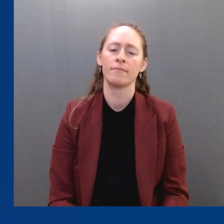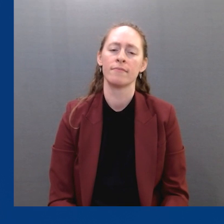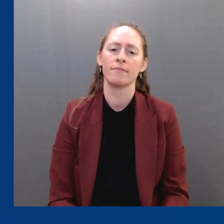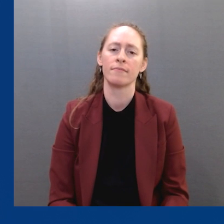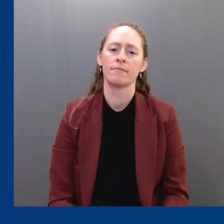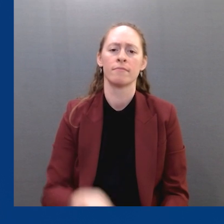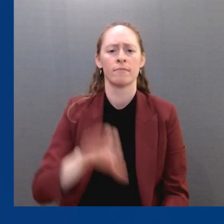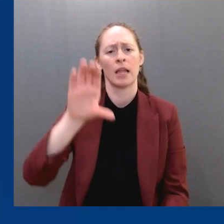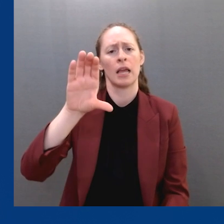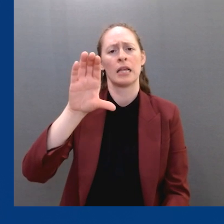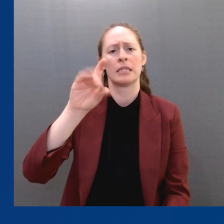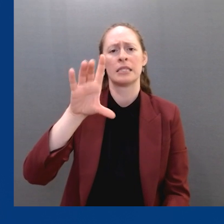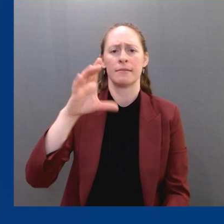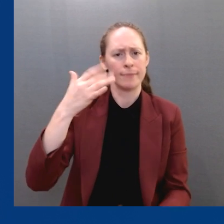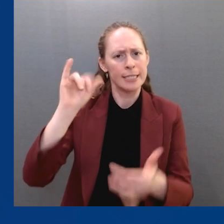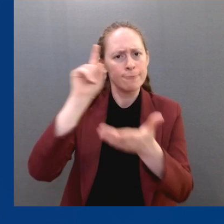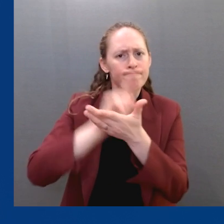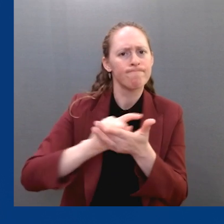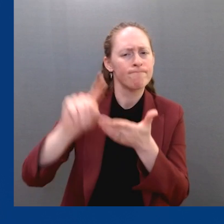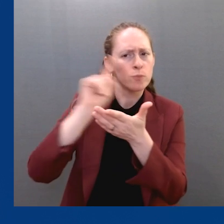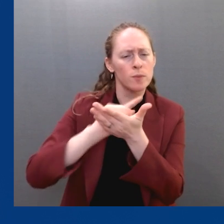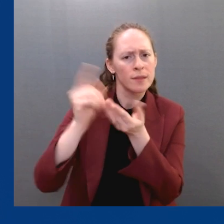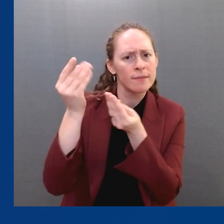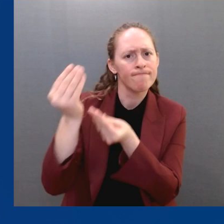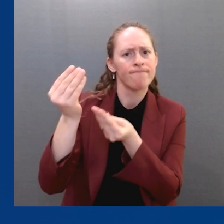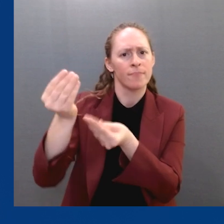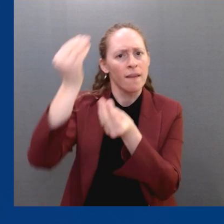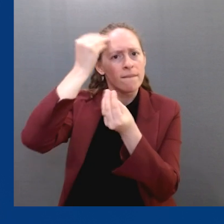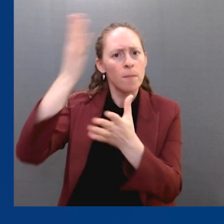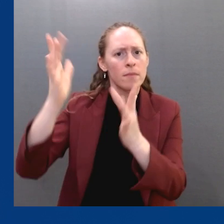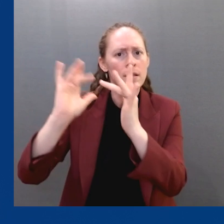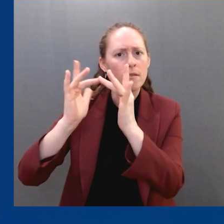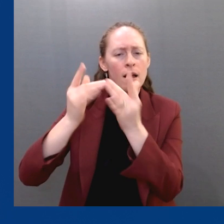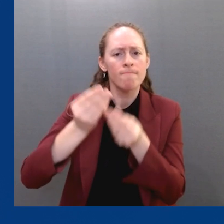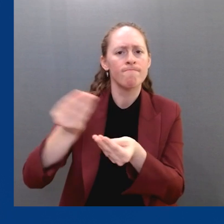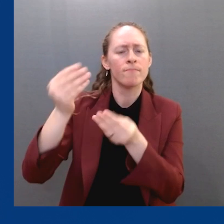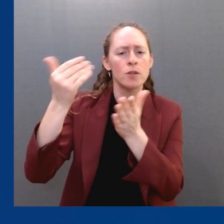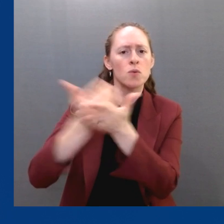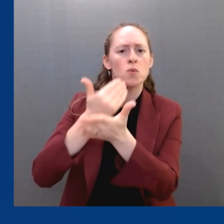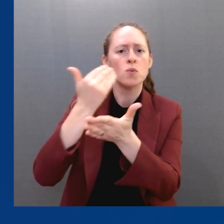those data will be updated and showing an even greater percentage.